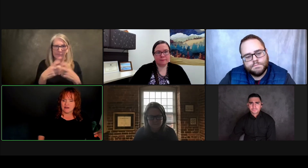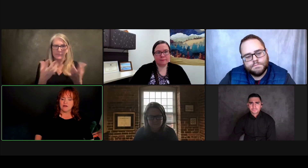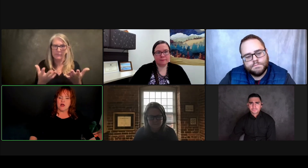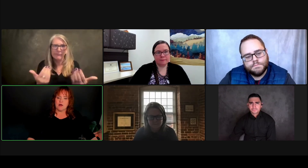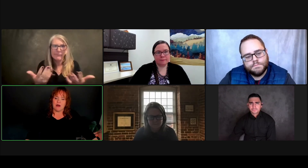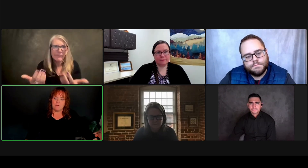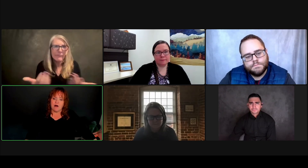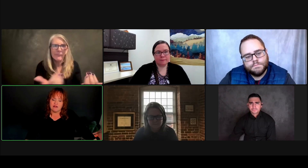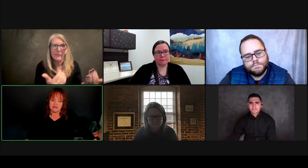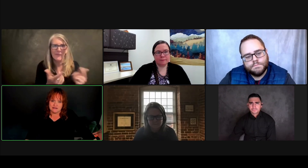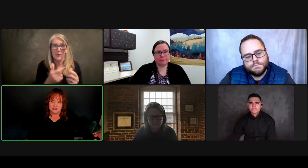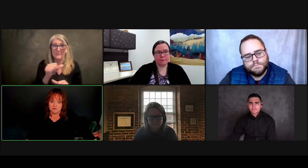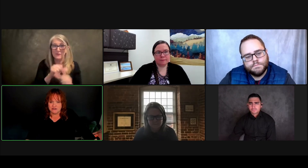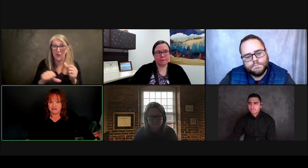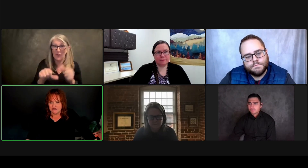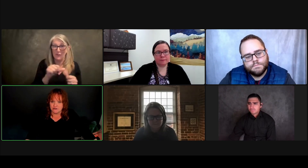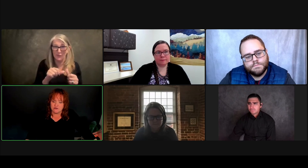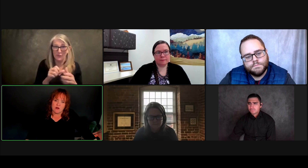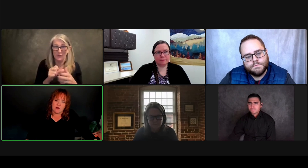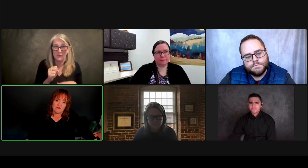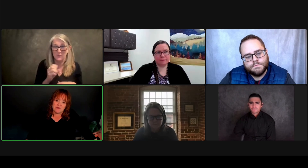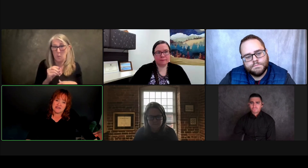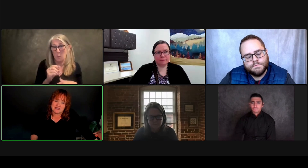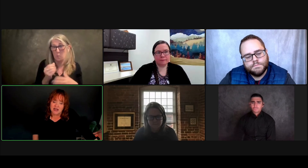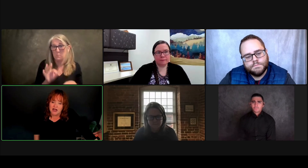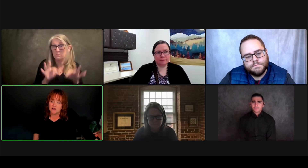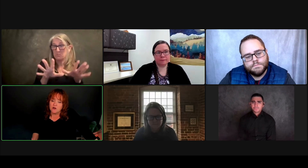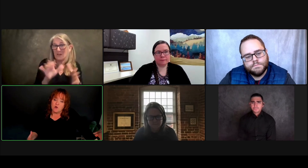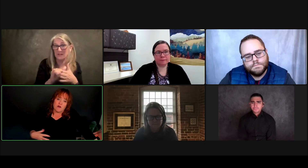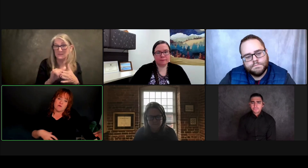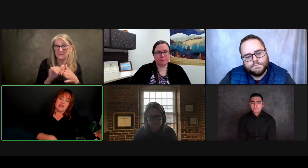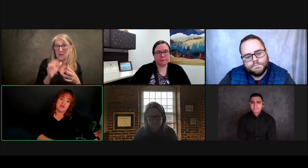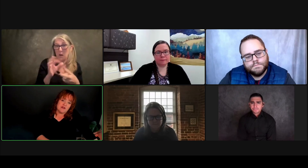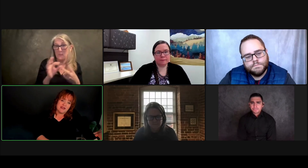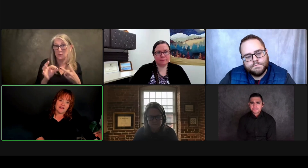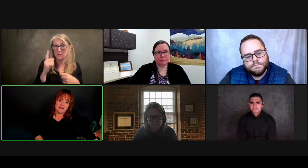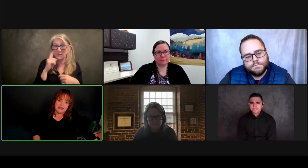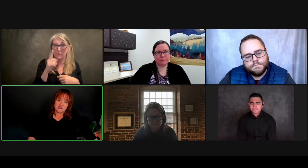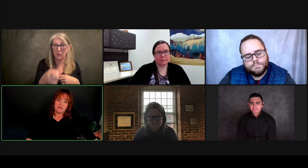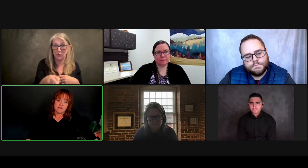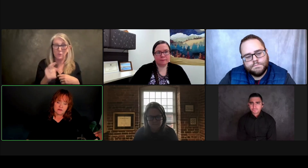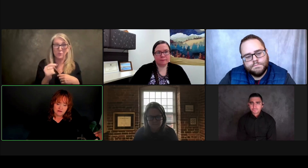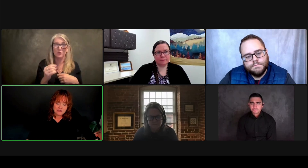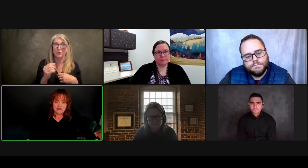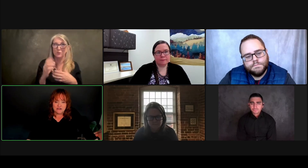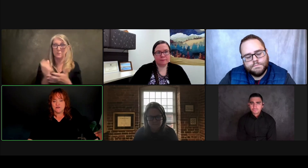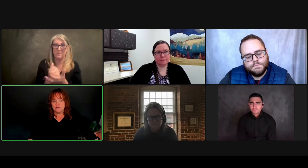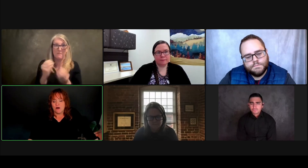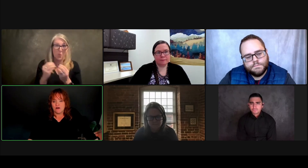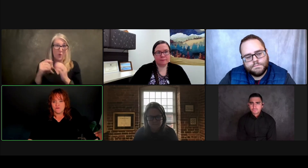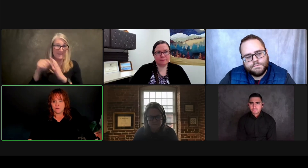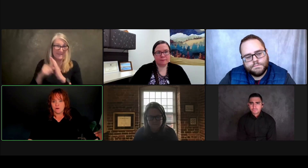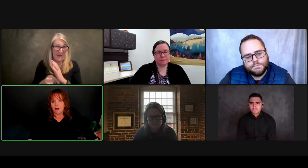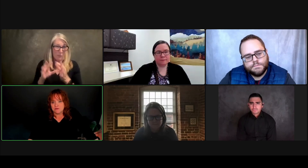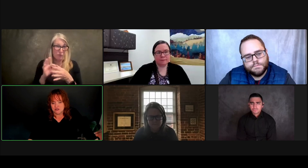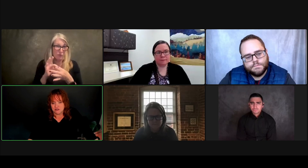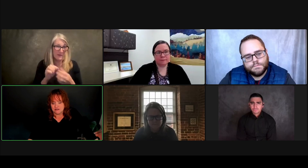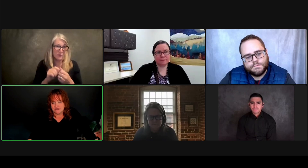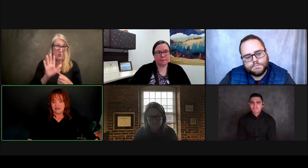about policies, procedures, where we've been stuck, where we can rely on each other to offer options and get more